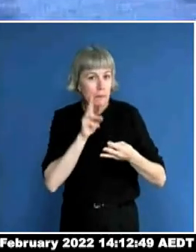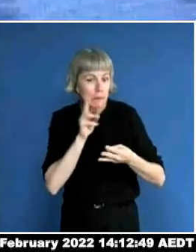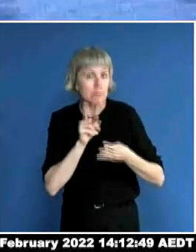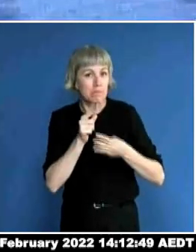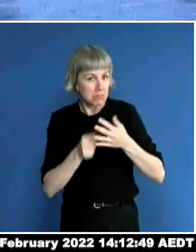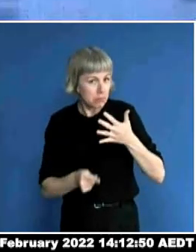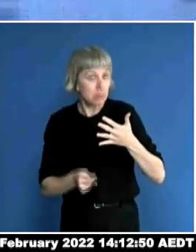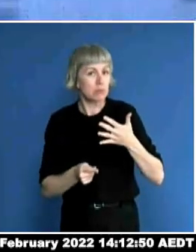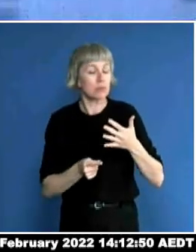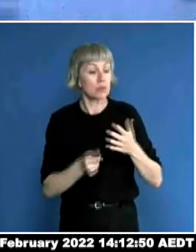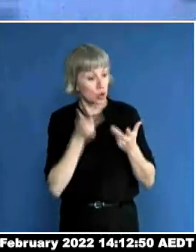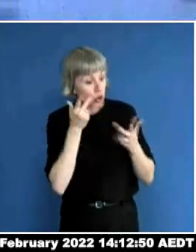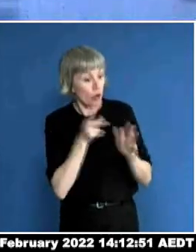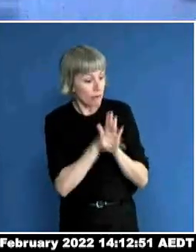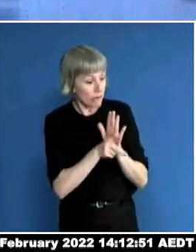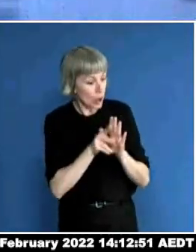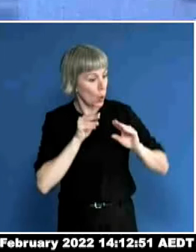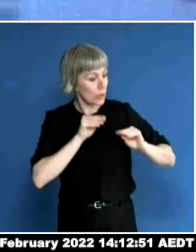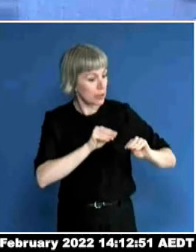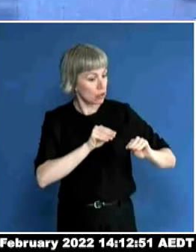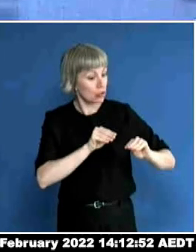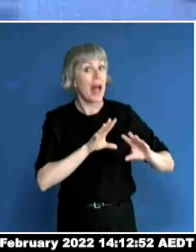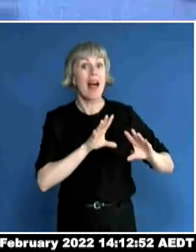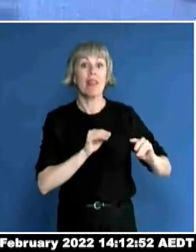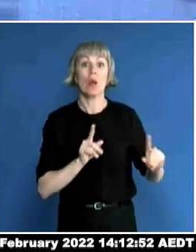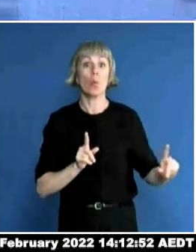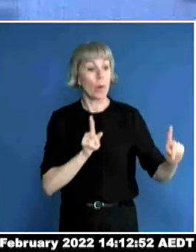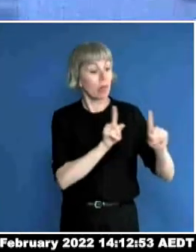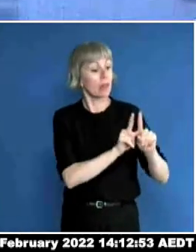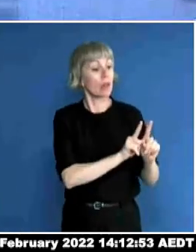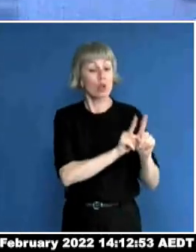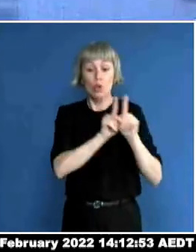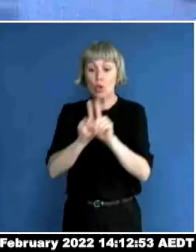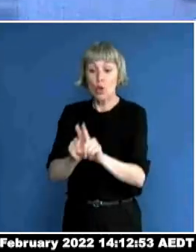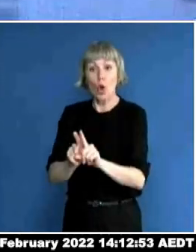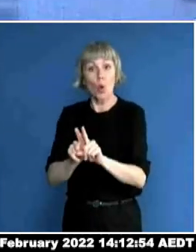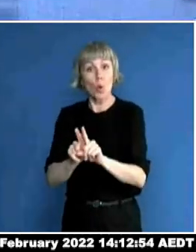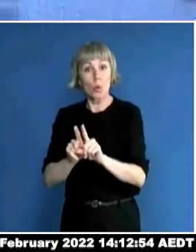how to buy the right milk and to give them that experience.